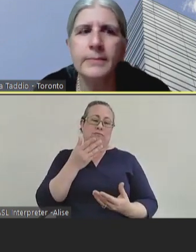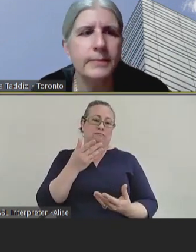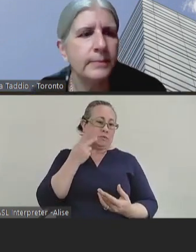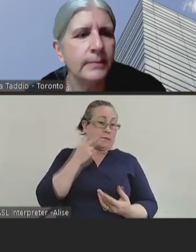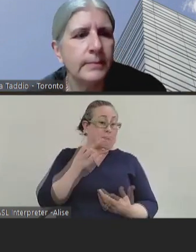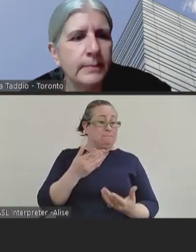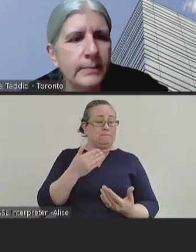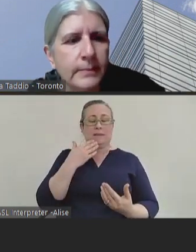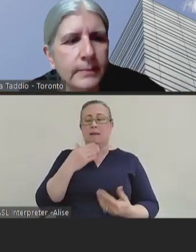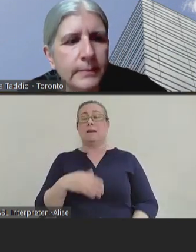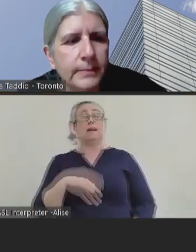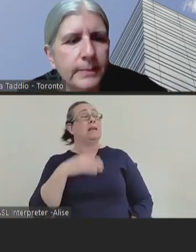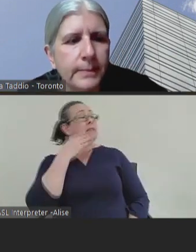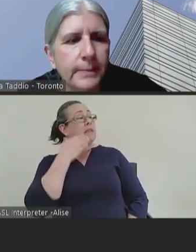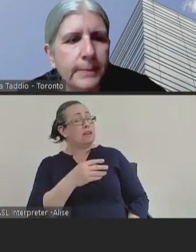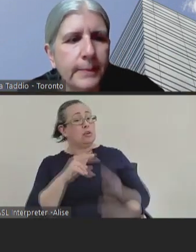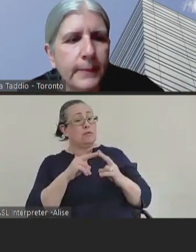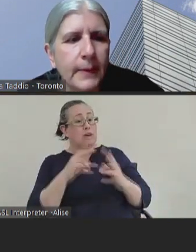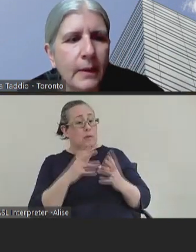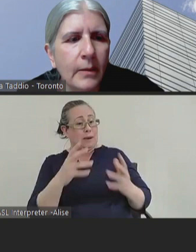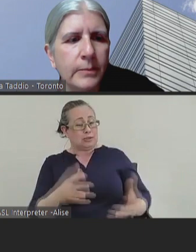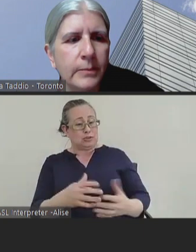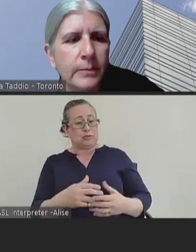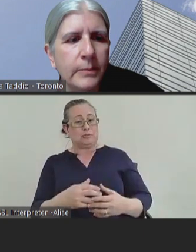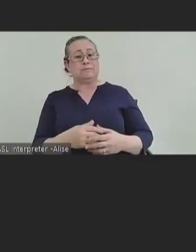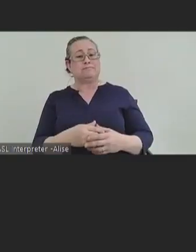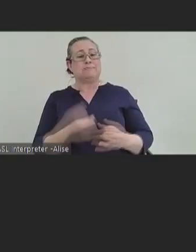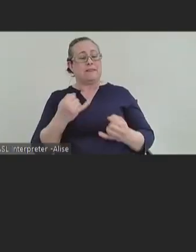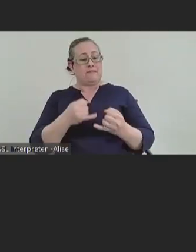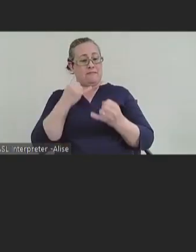Robert Hopkins: Thank you very much Dr. Taddio. Our final presenters in this